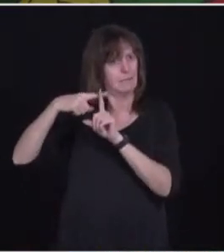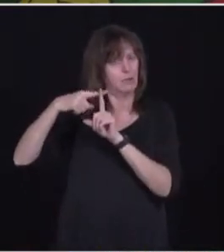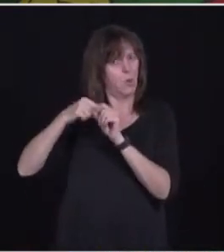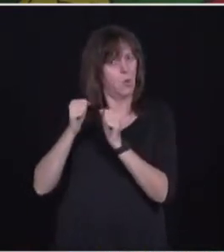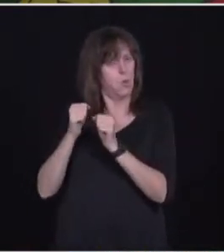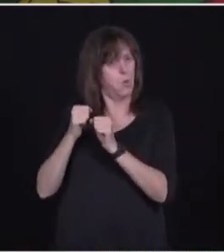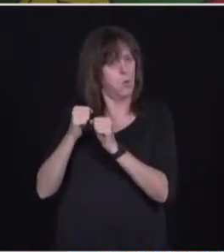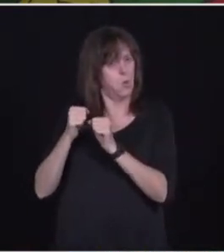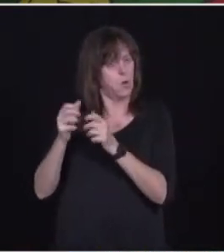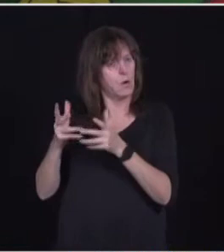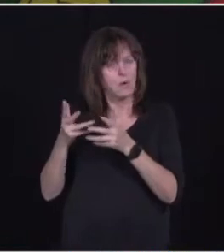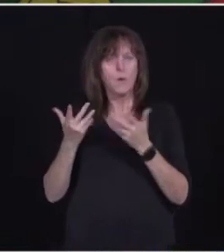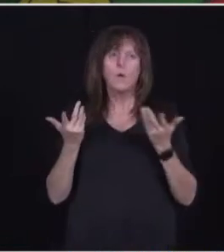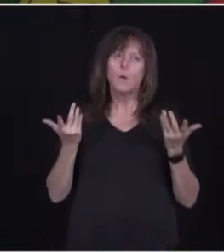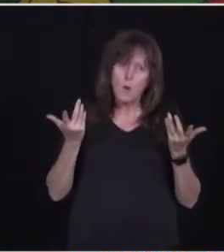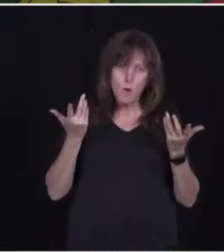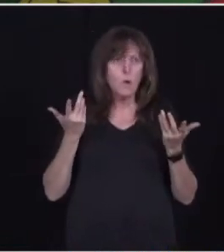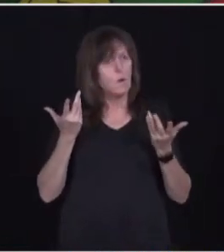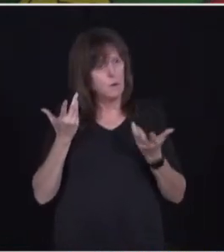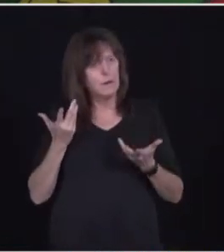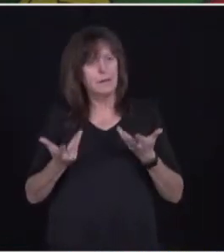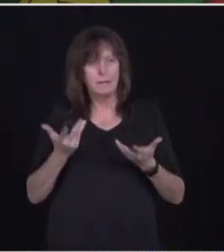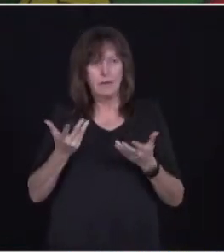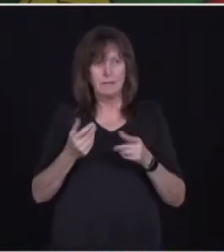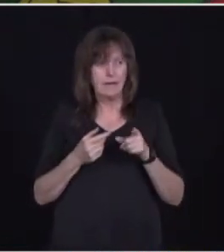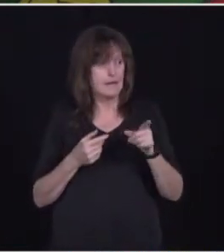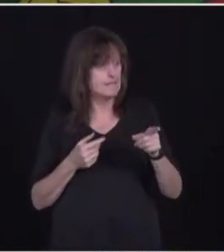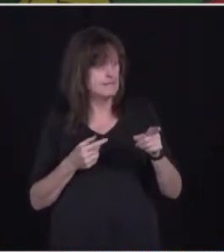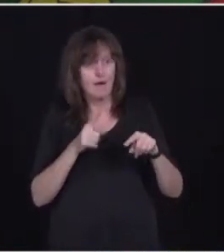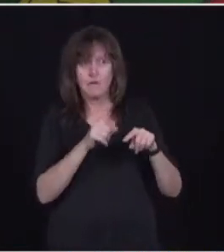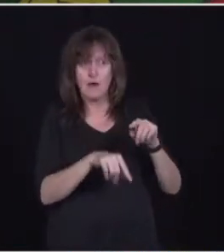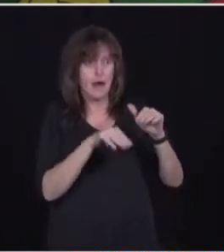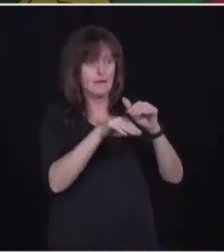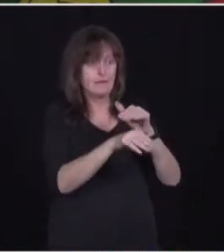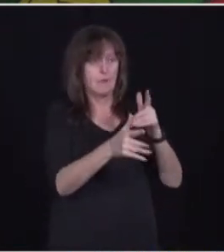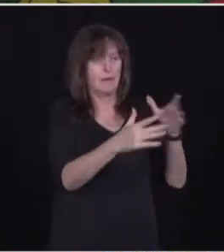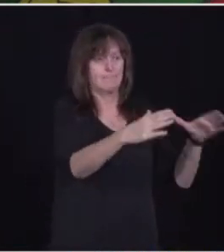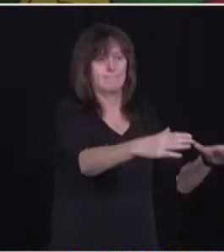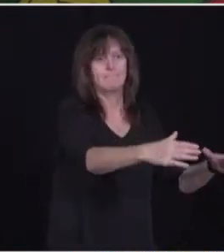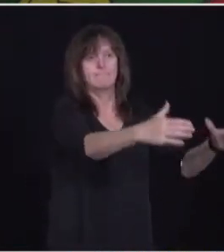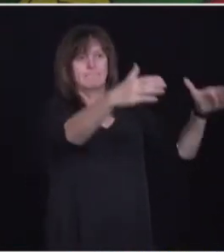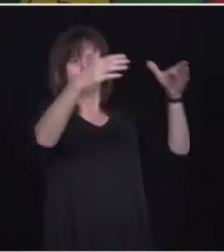with the Pfizer vaccine, it is perhaps going to be very difficult to move it from the points